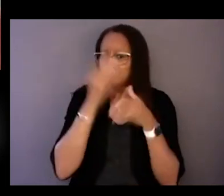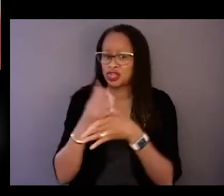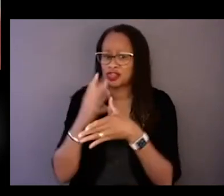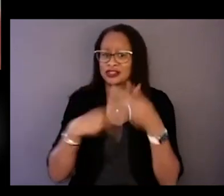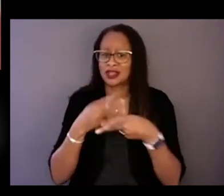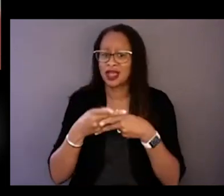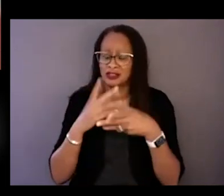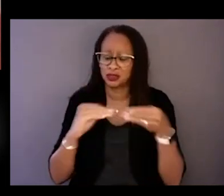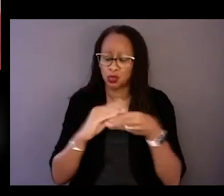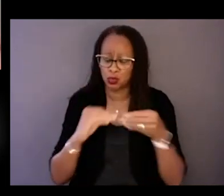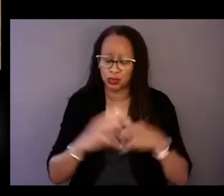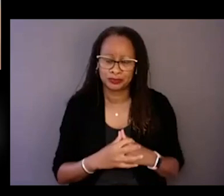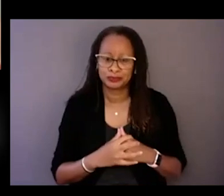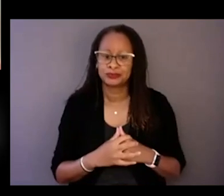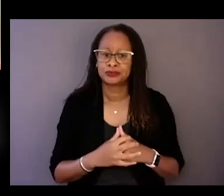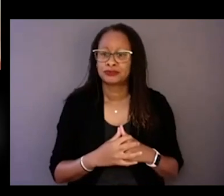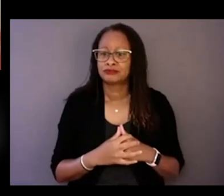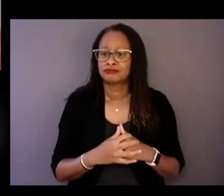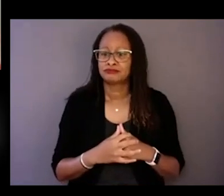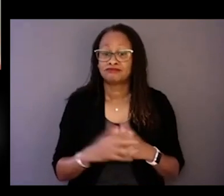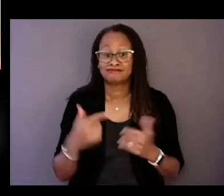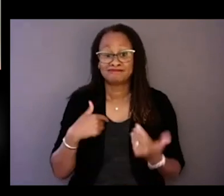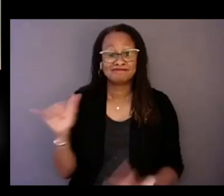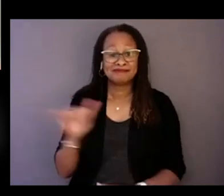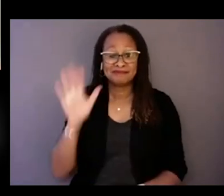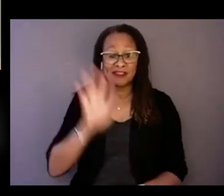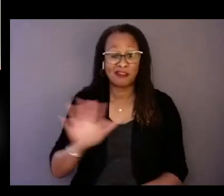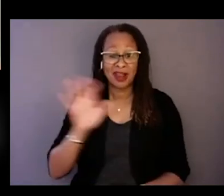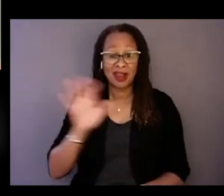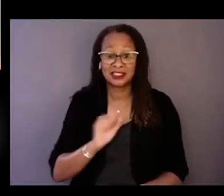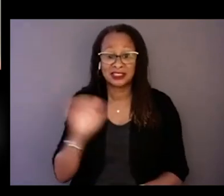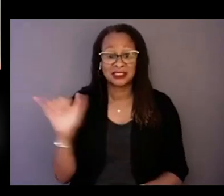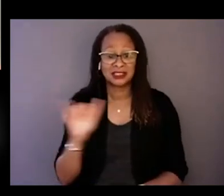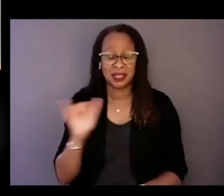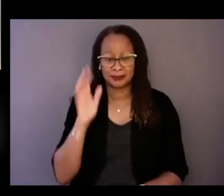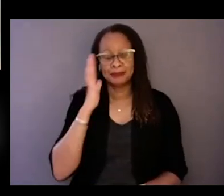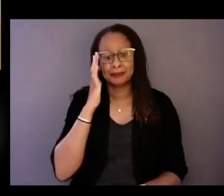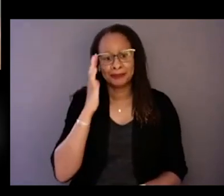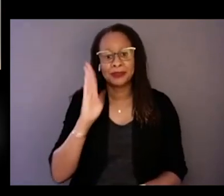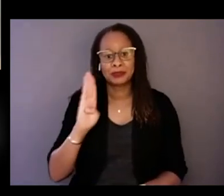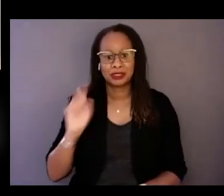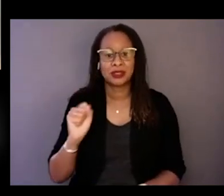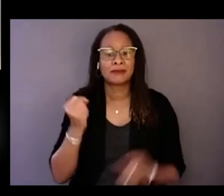So I am around the same age as Britney. So I, in a lot of ways, feel like I kind of grew up with her.